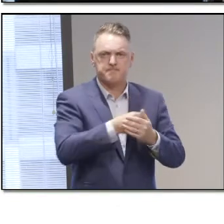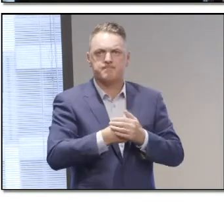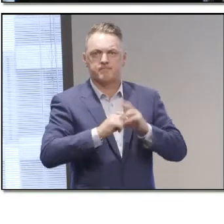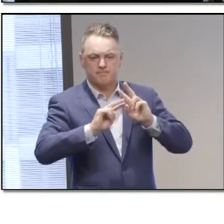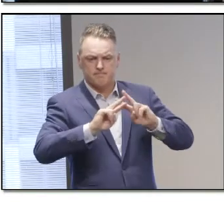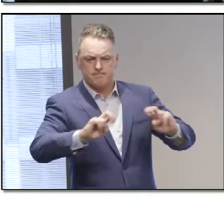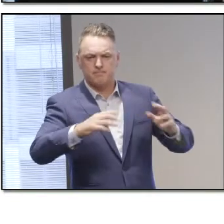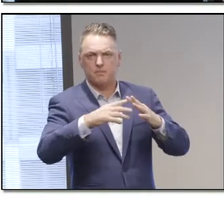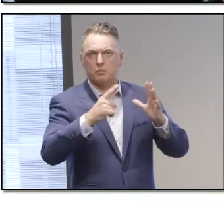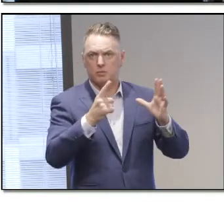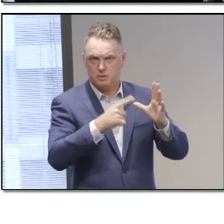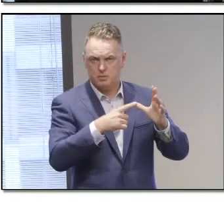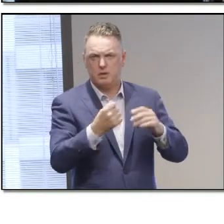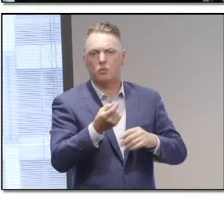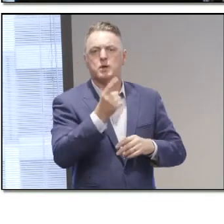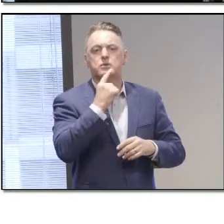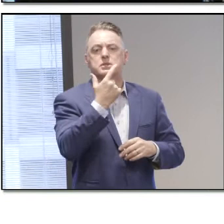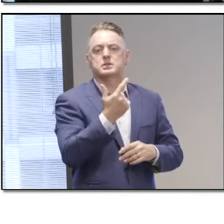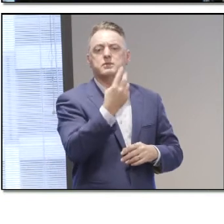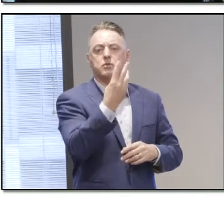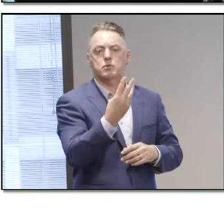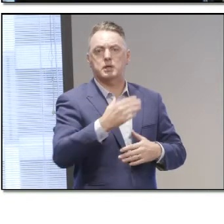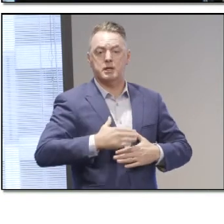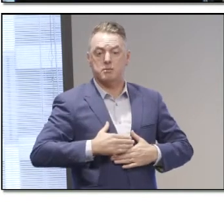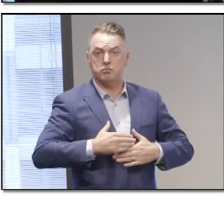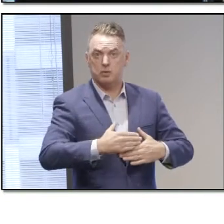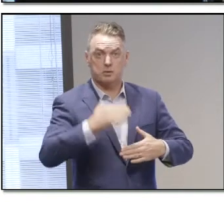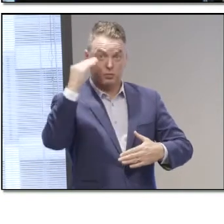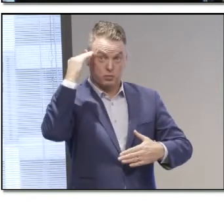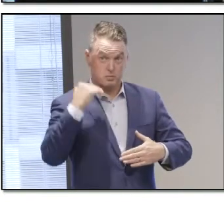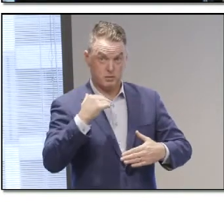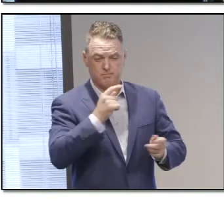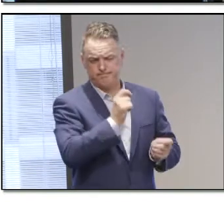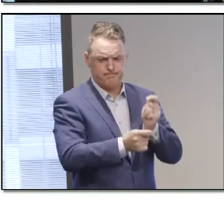was that we had 173 pregnant women from Western Australia and we tested blood, urine drinking